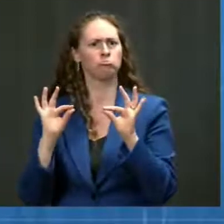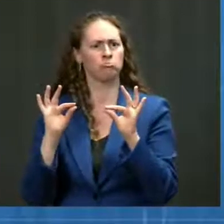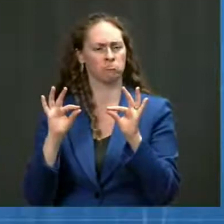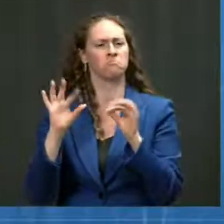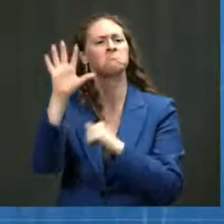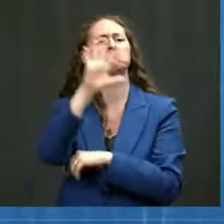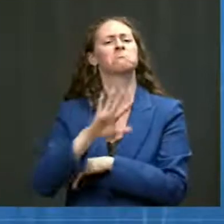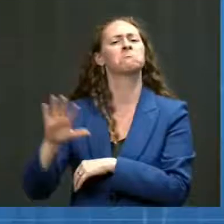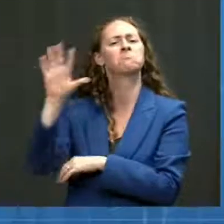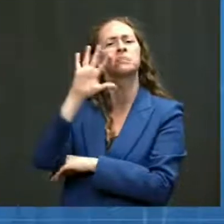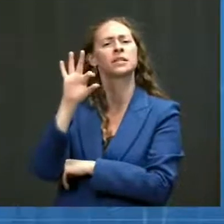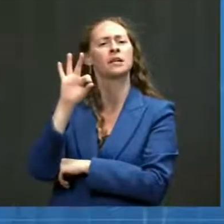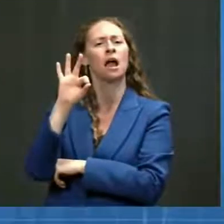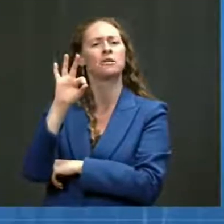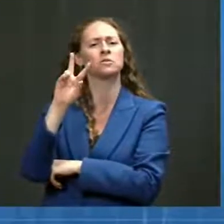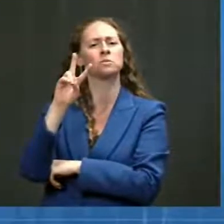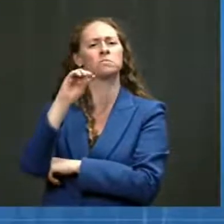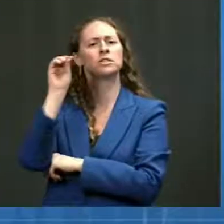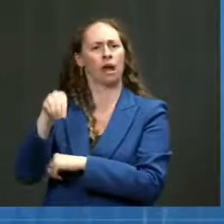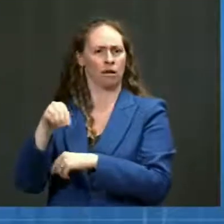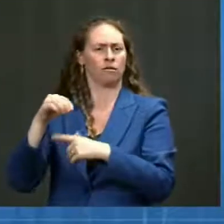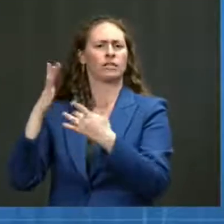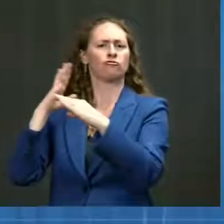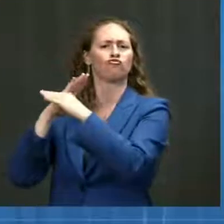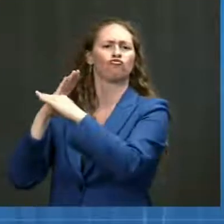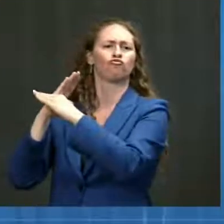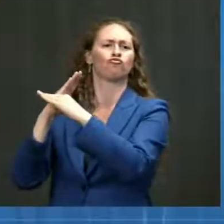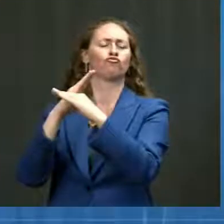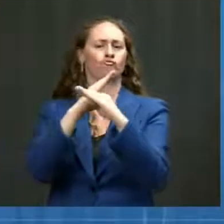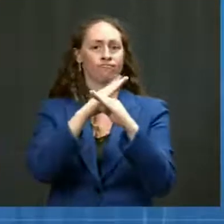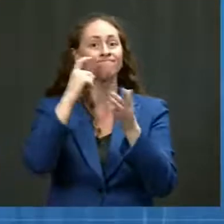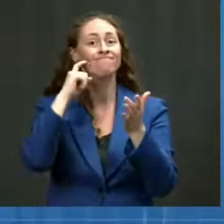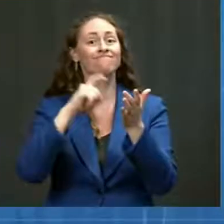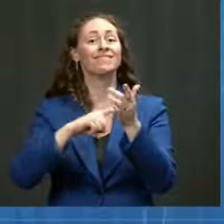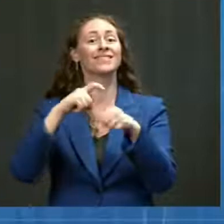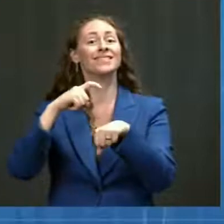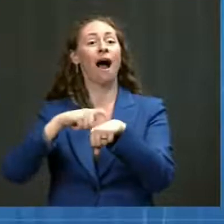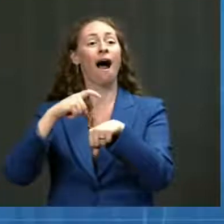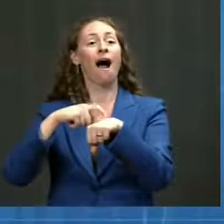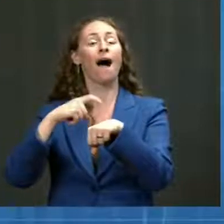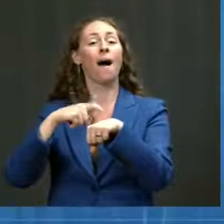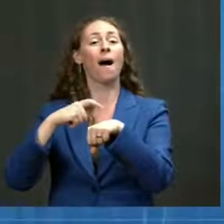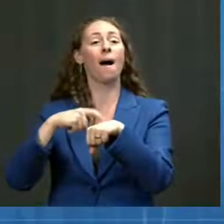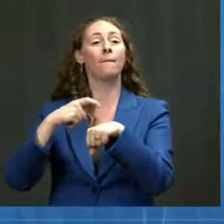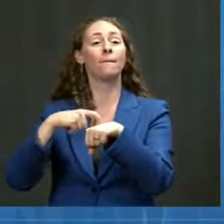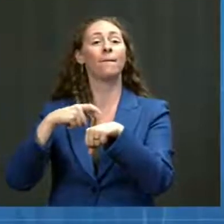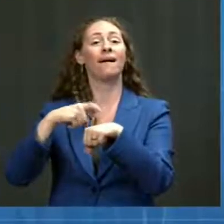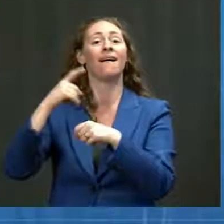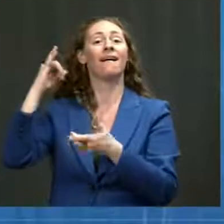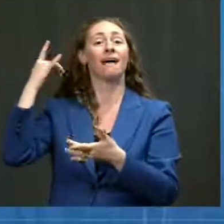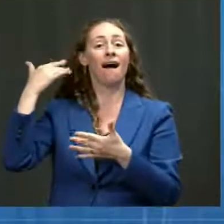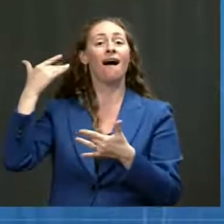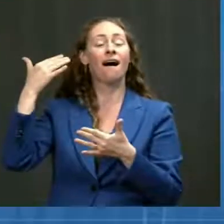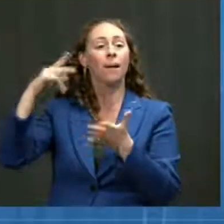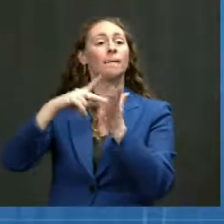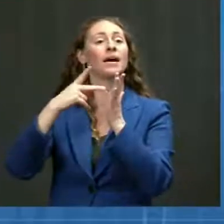ROLLOUT IN THE STATE WITH 92%.